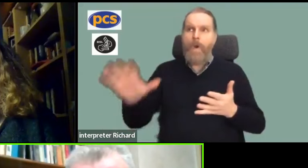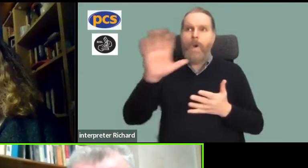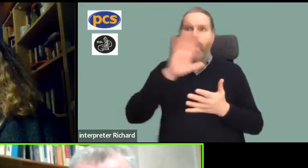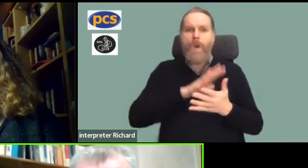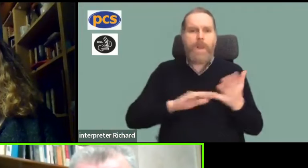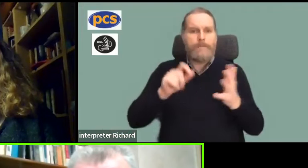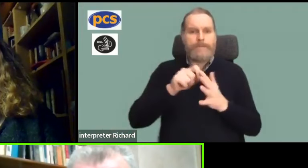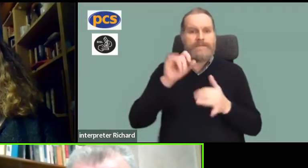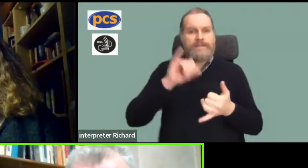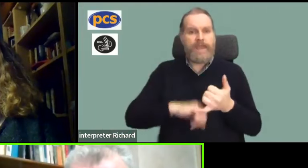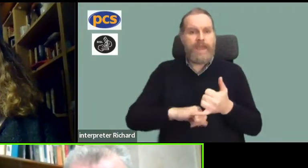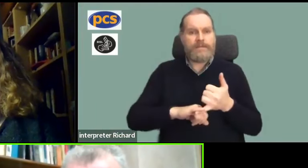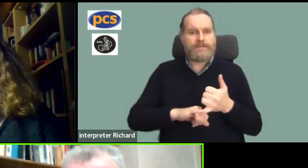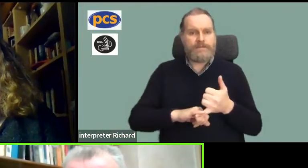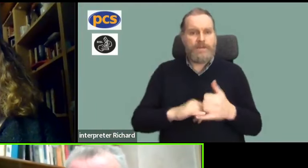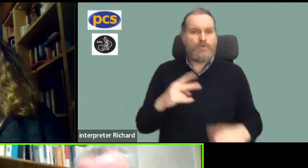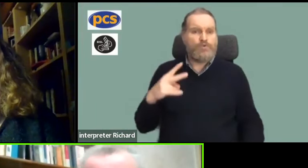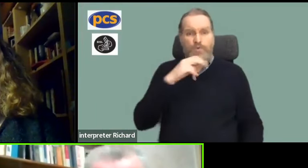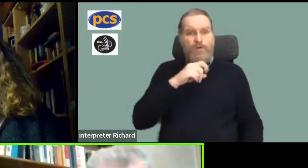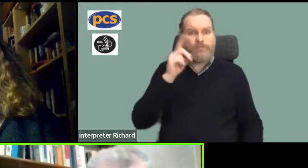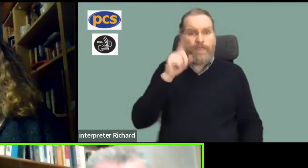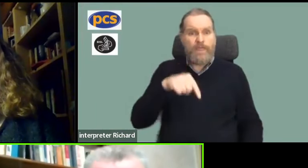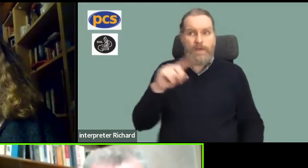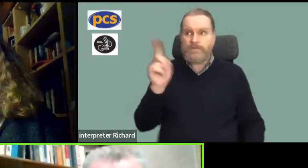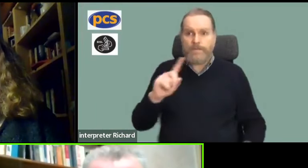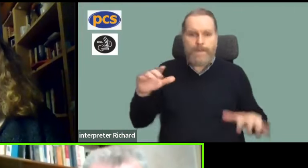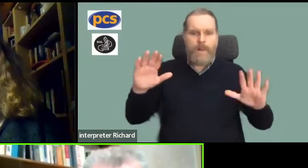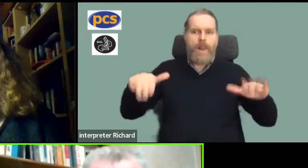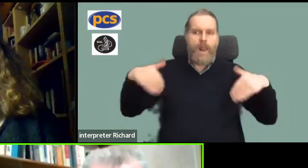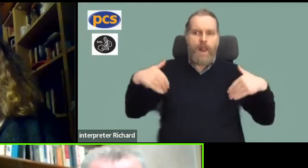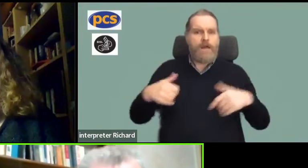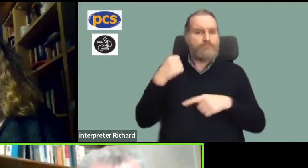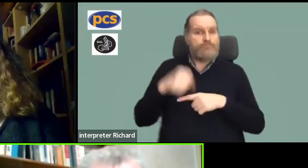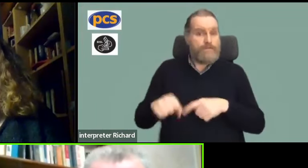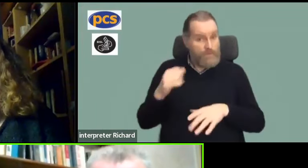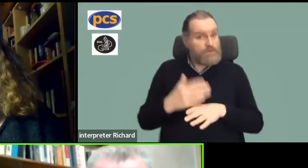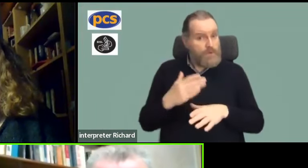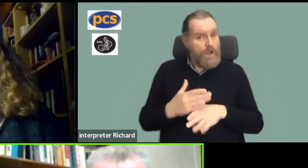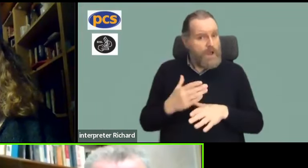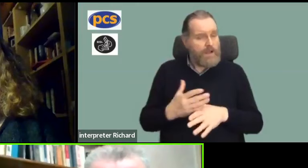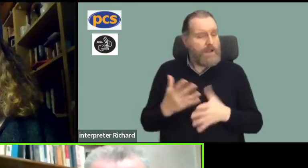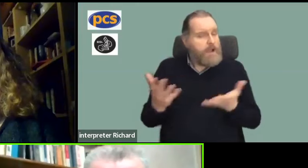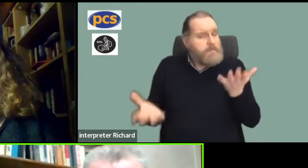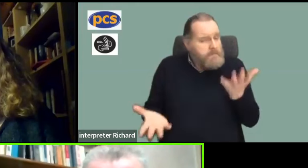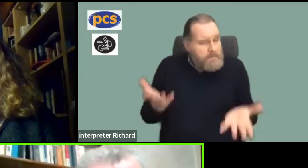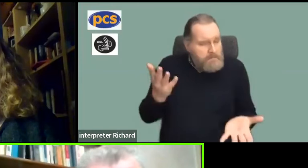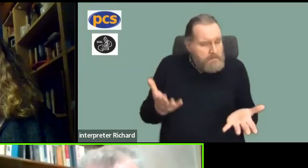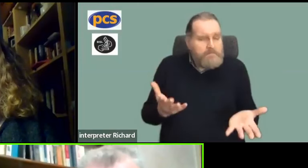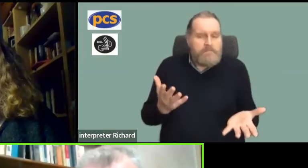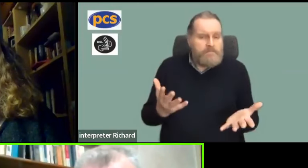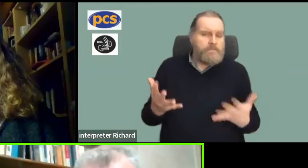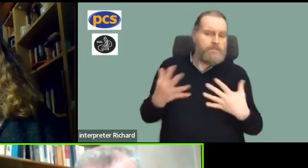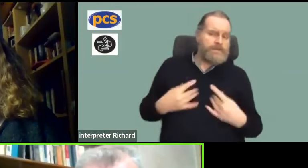everyone to come out and workers to come workers to come out workers to come out. So you know, yeah you know. So it is A. Is it assaulted bit of bit of a moment